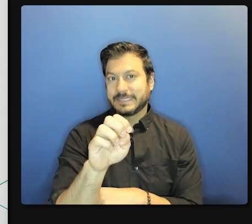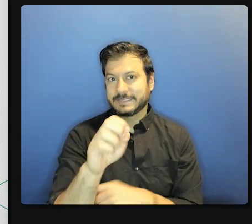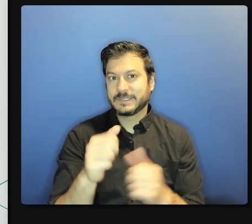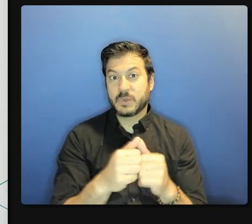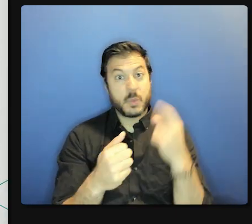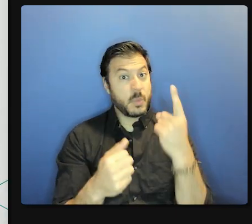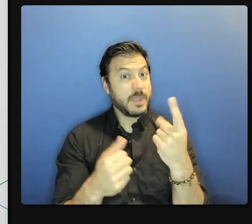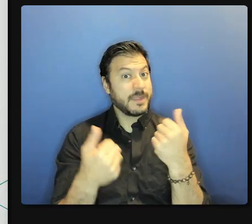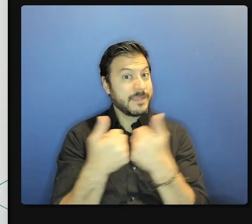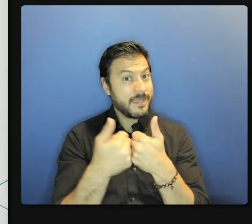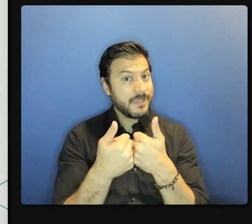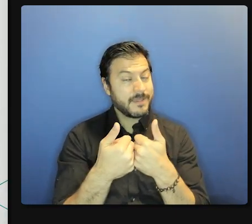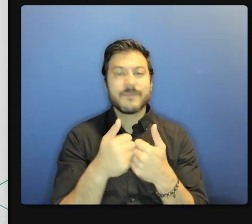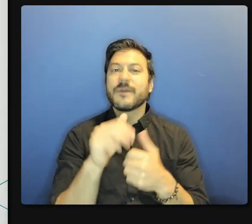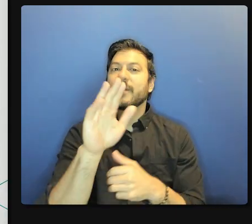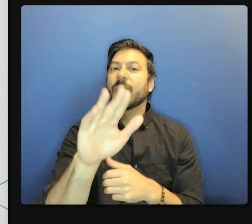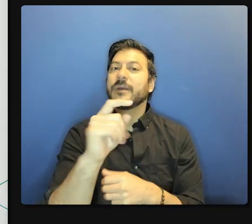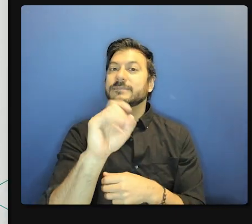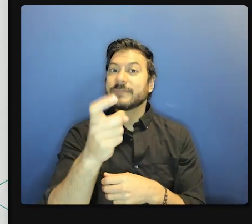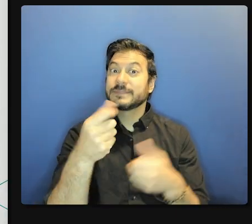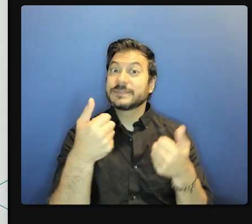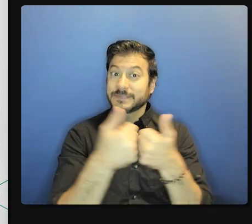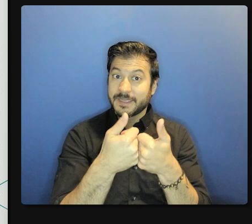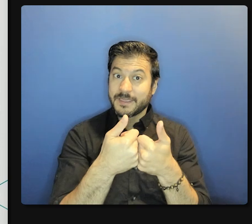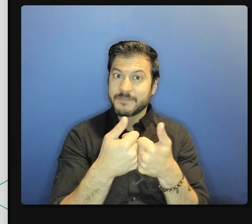With one game (your Xbox game)